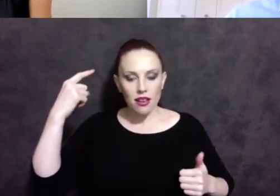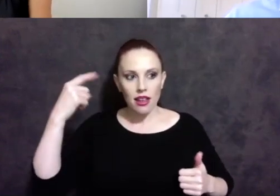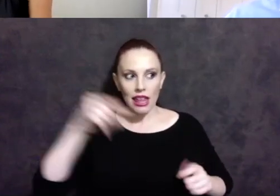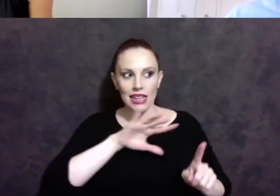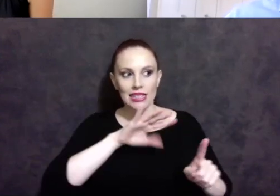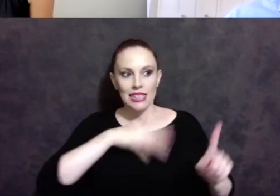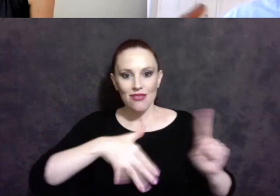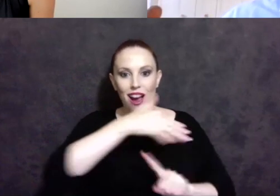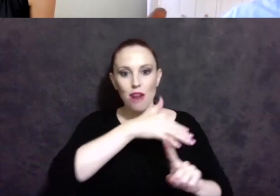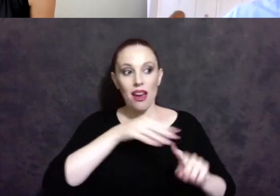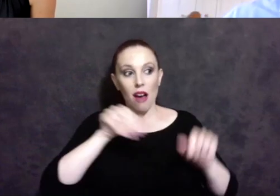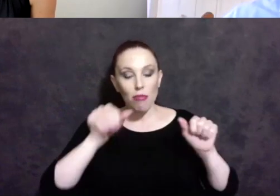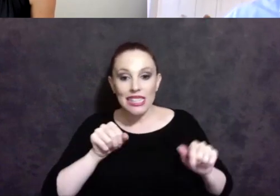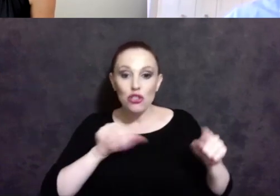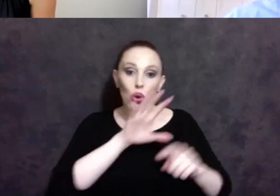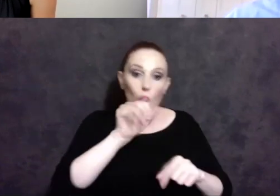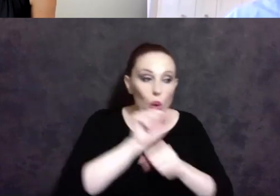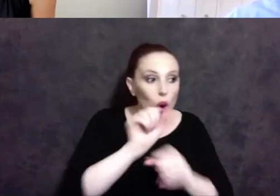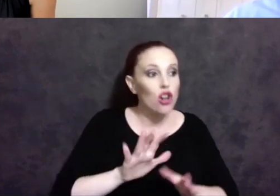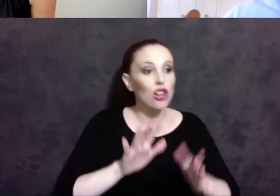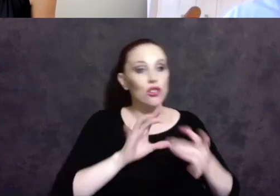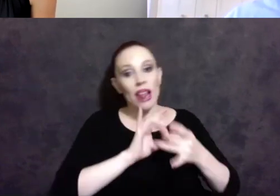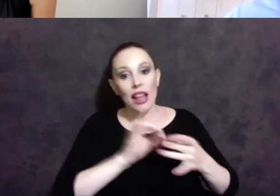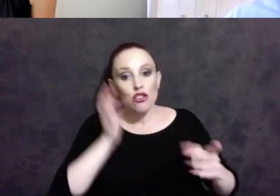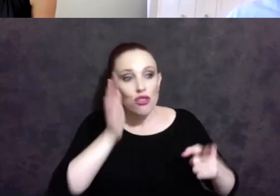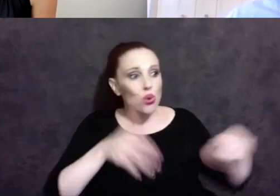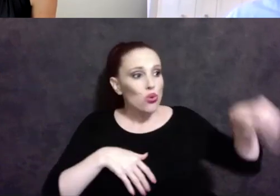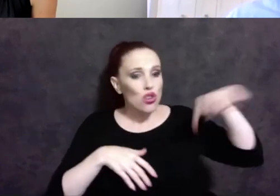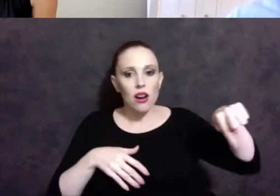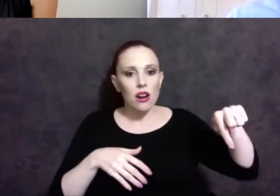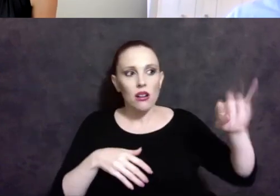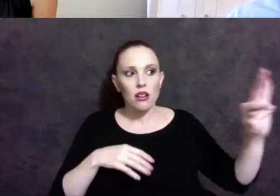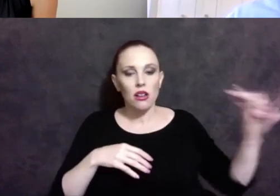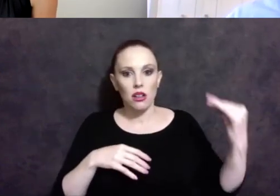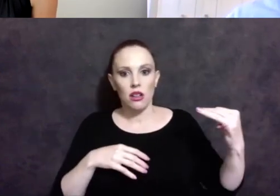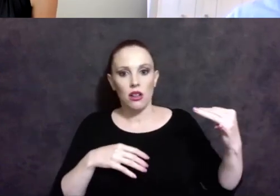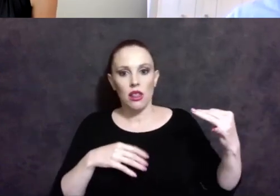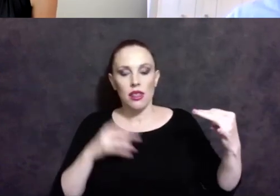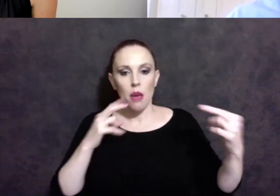and coworkers and relationships in the future all of a sudden are going to view me as being